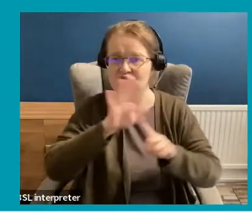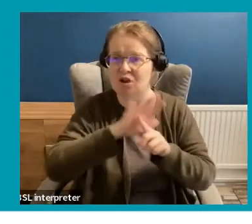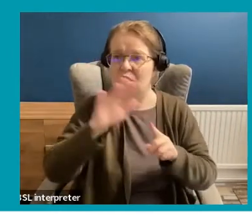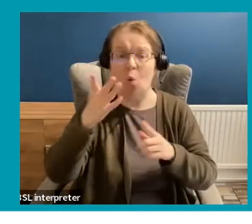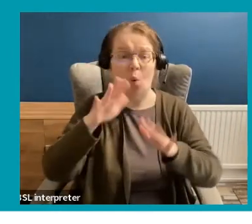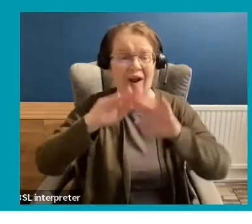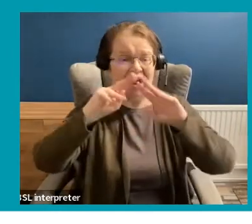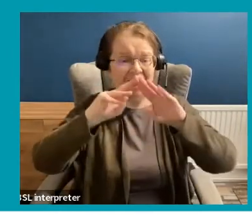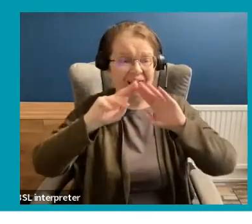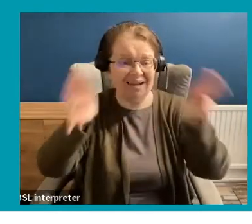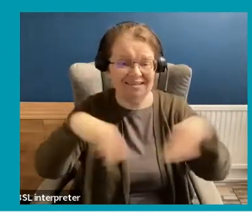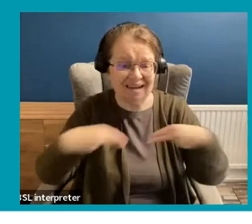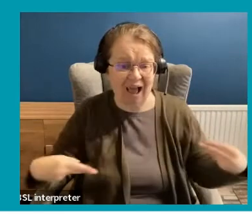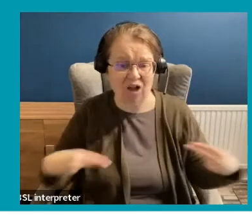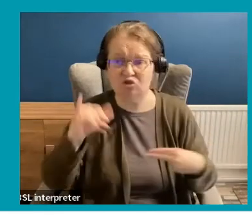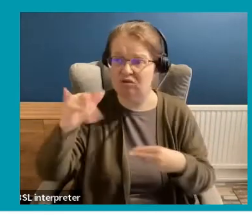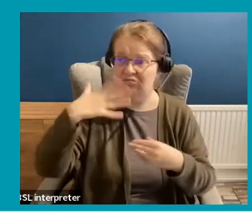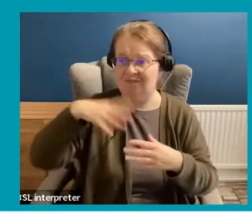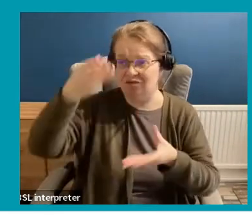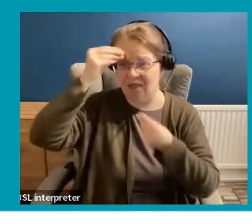can learn about different cultures, different ways of working.